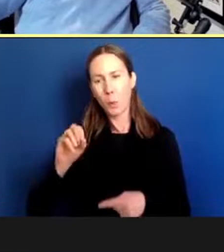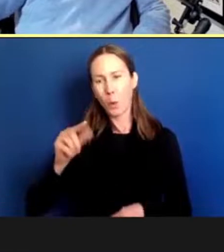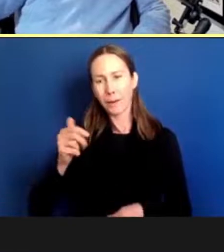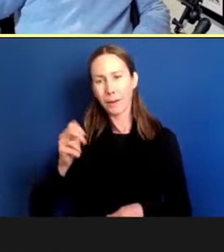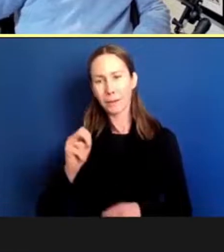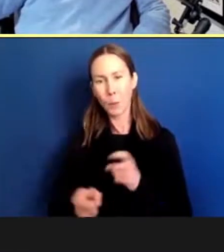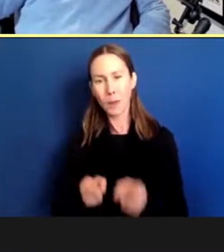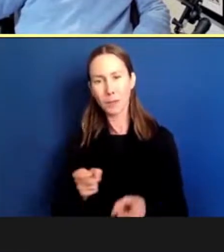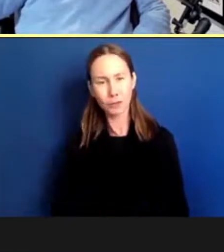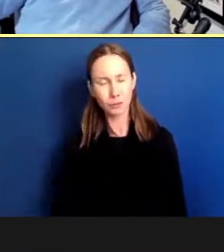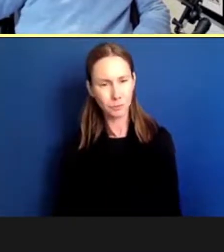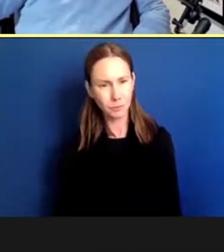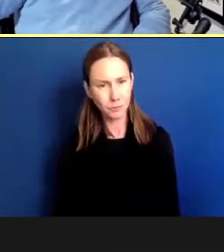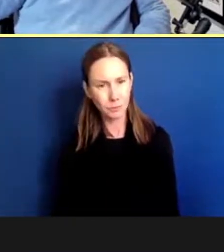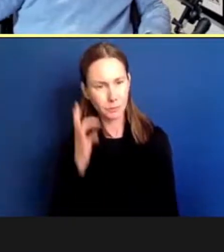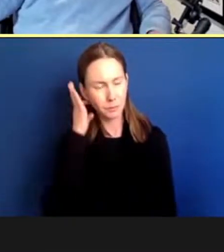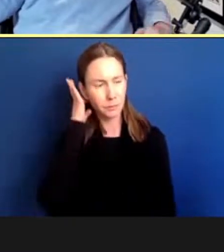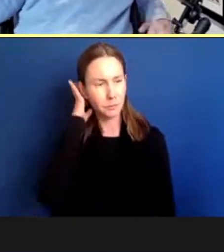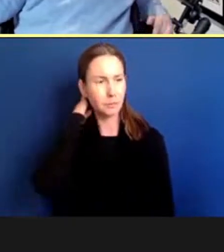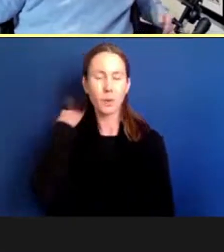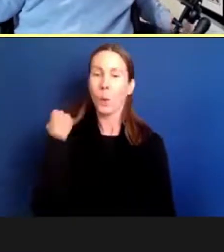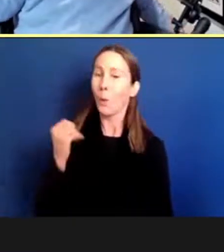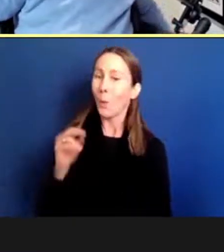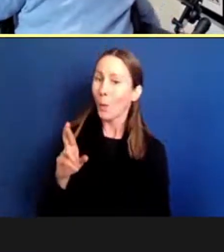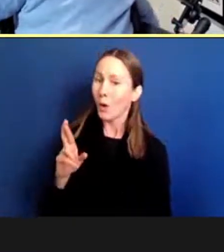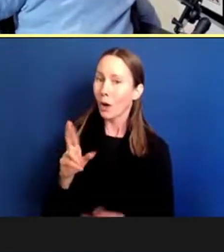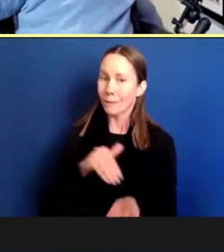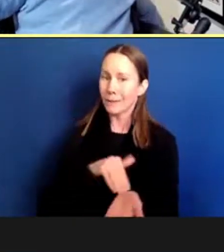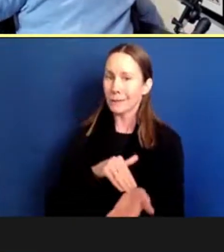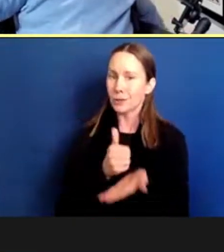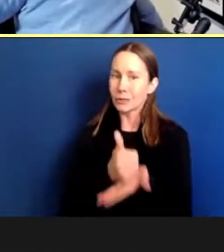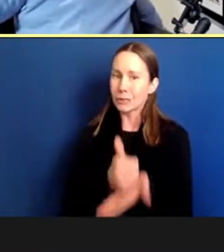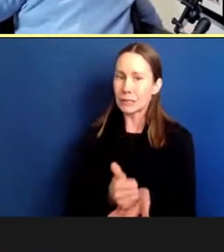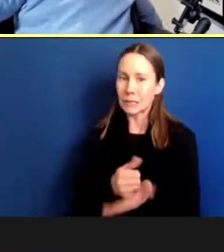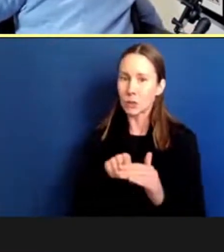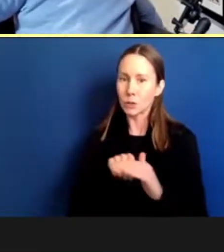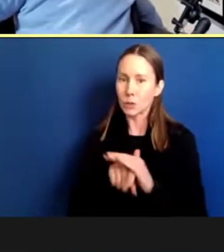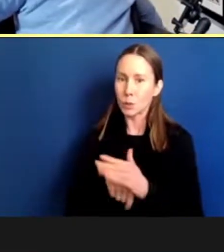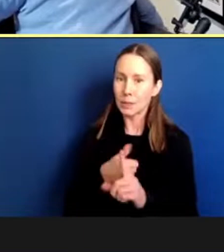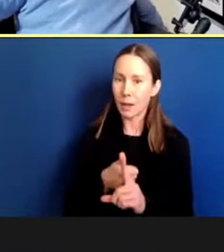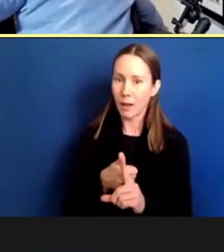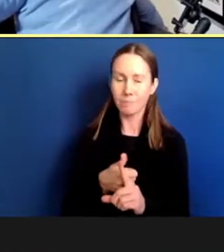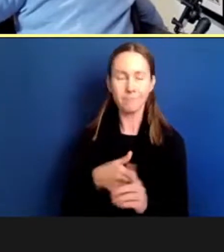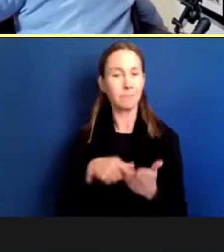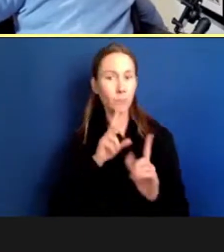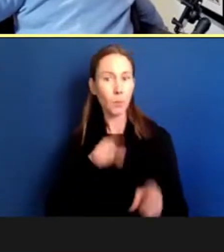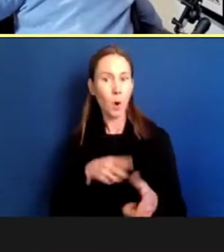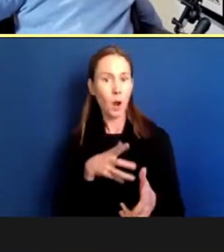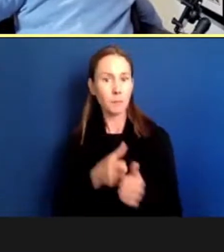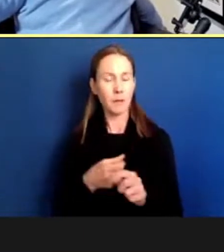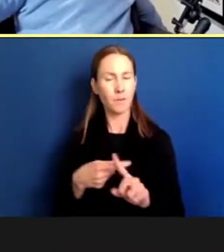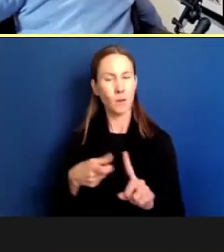Physician-assisted suicide: this report provided an update to our previous analysis of state laws